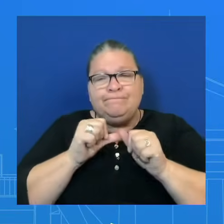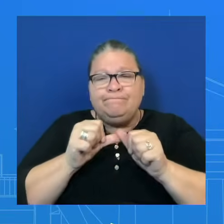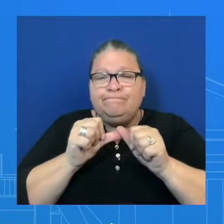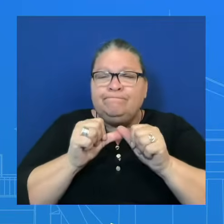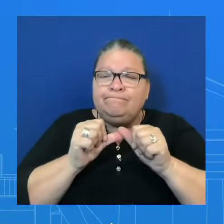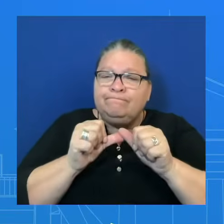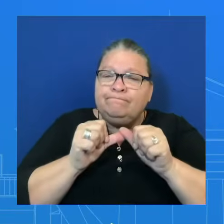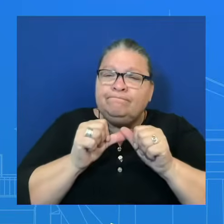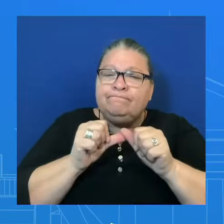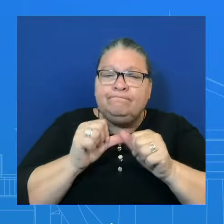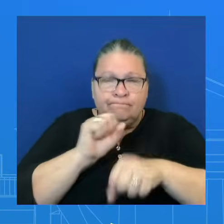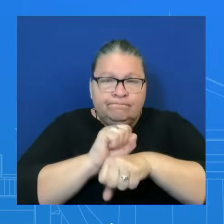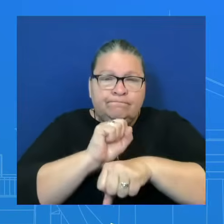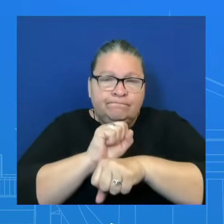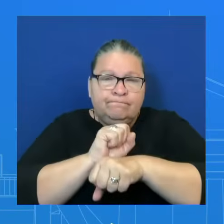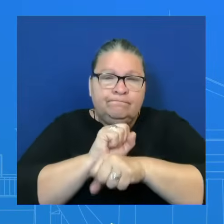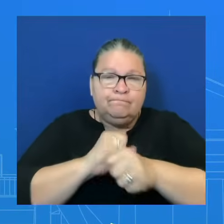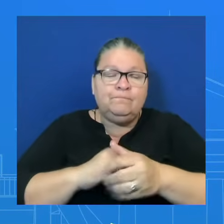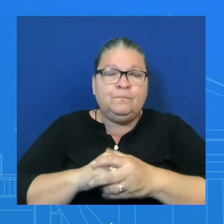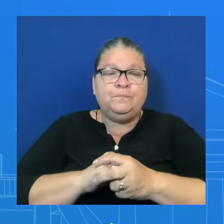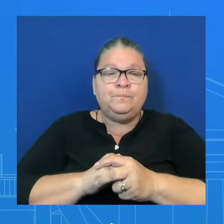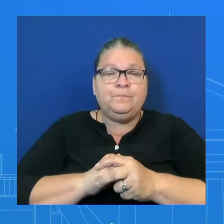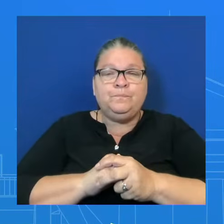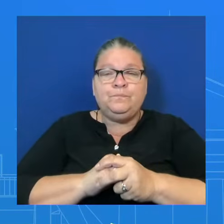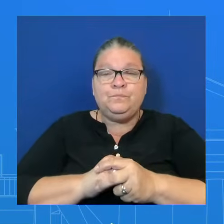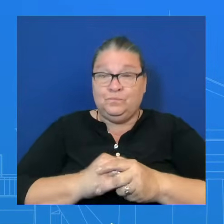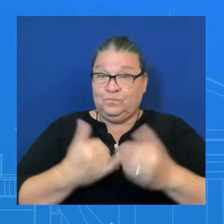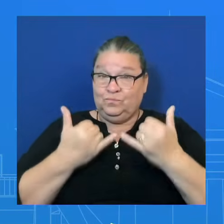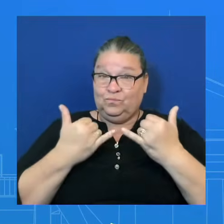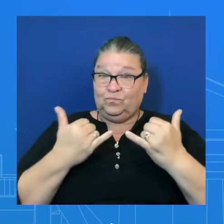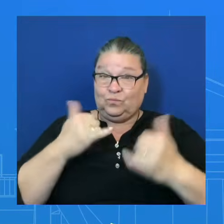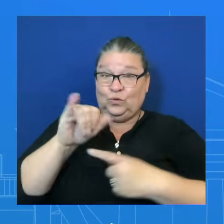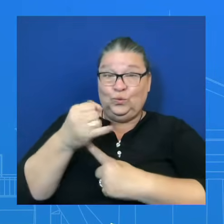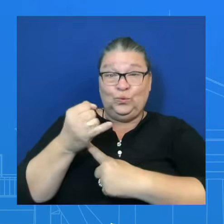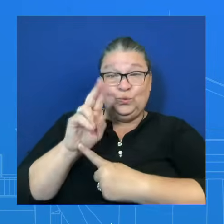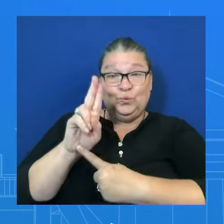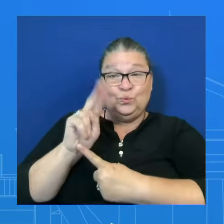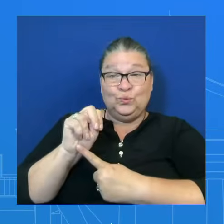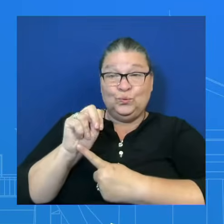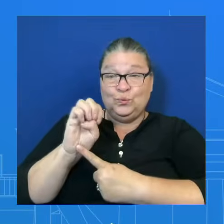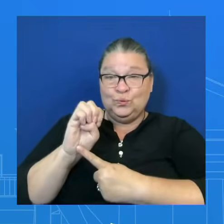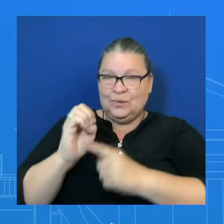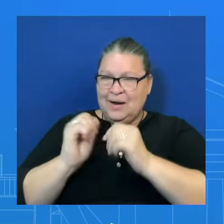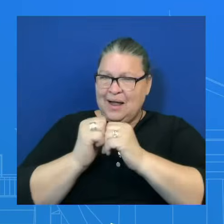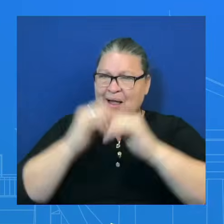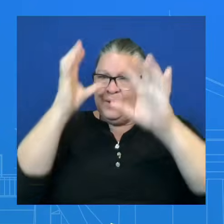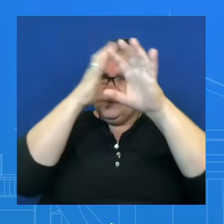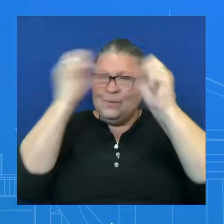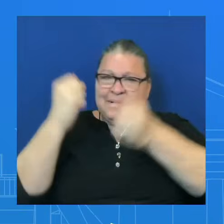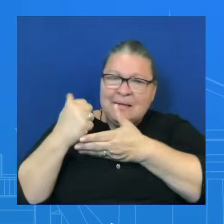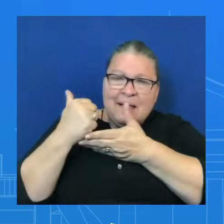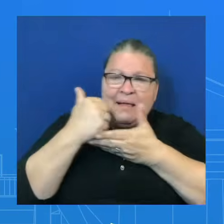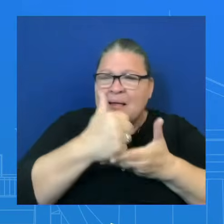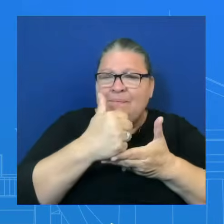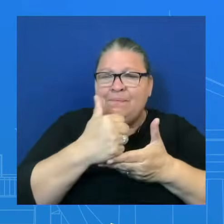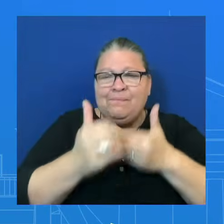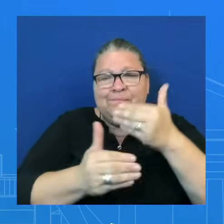it's now June. So what is he doing to help speed this process up? Ms. Jean-Pierre: Well, look, Julie Su, as you've heard me say many times from here,